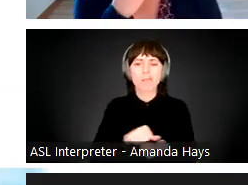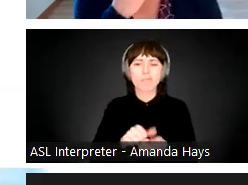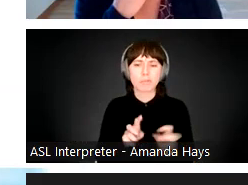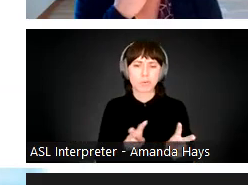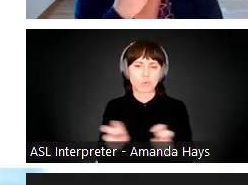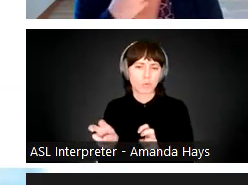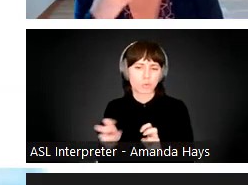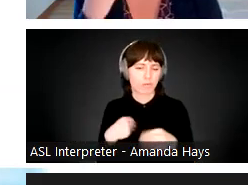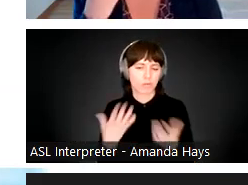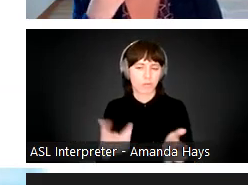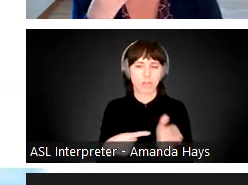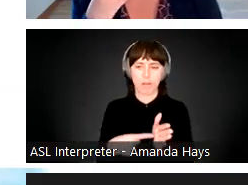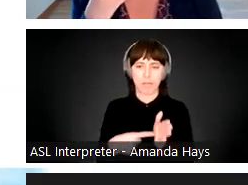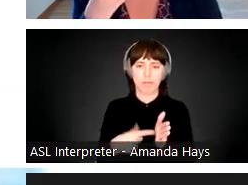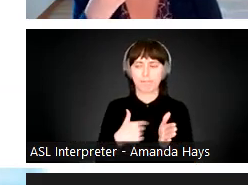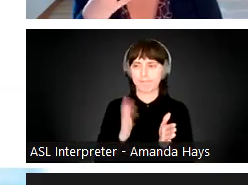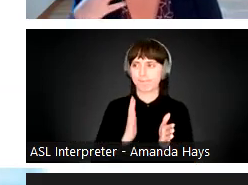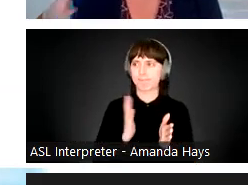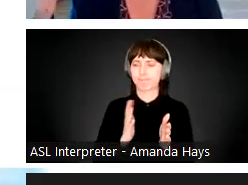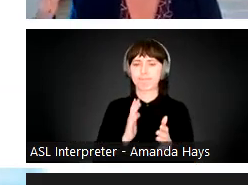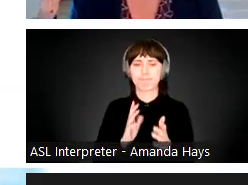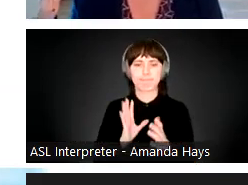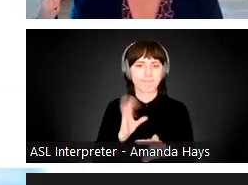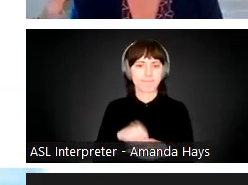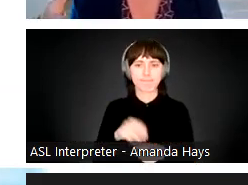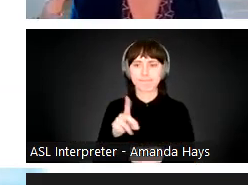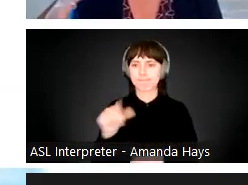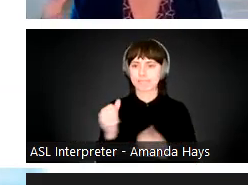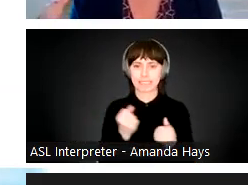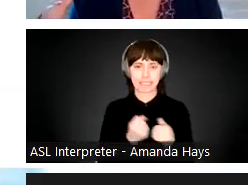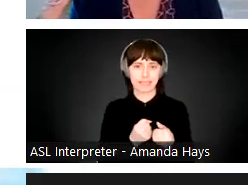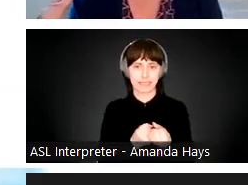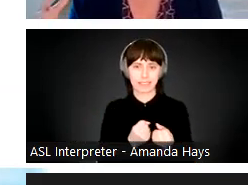started doing disability advocacy, it was